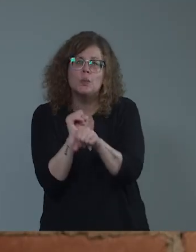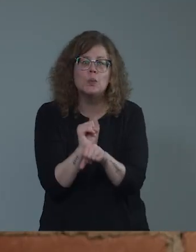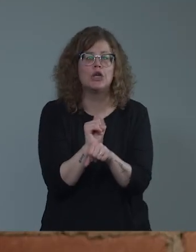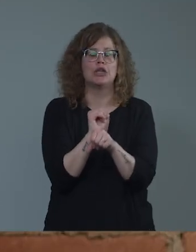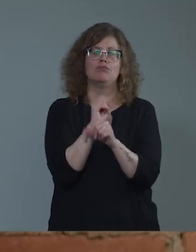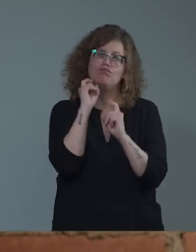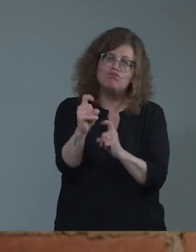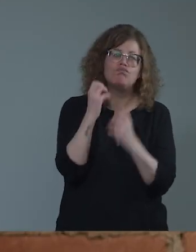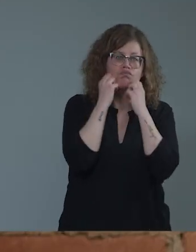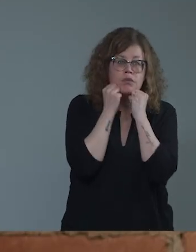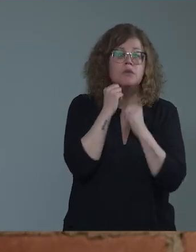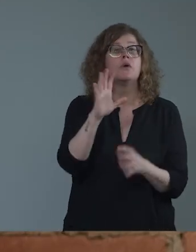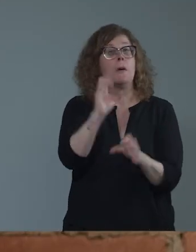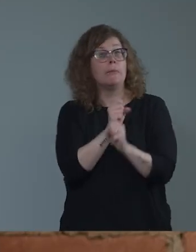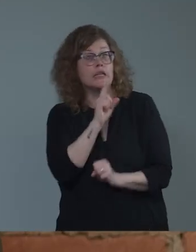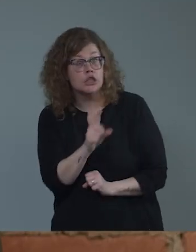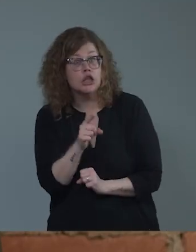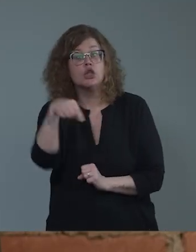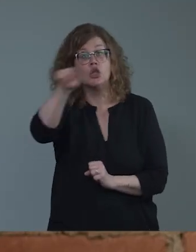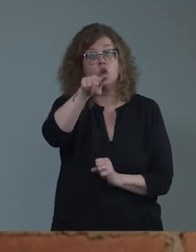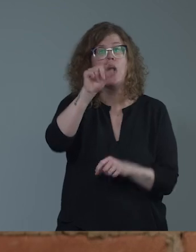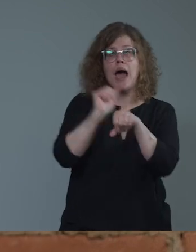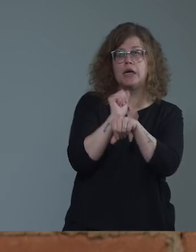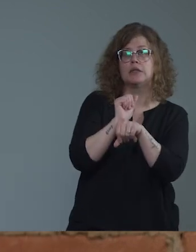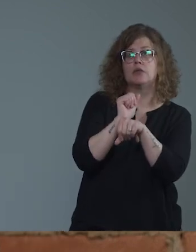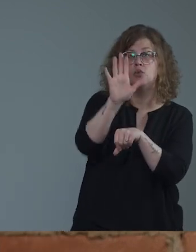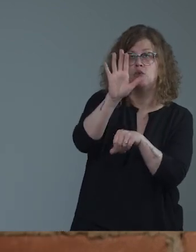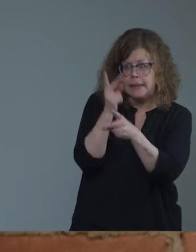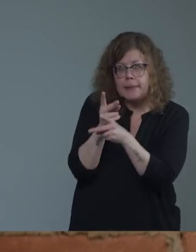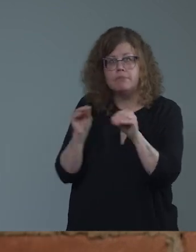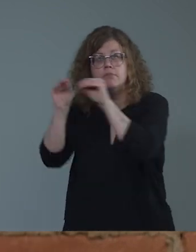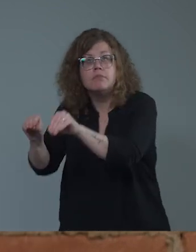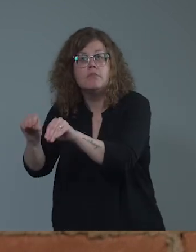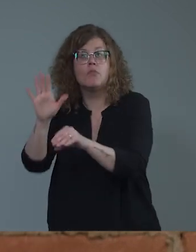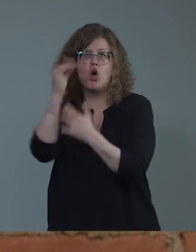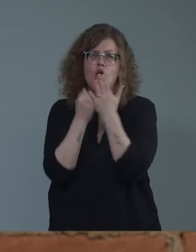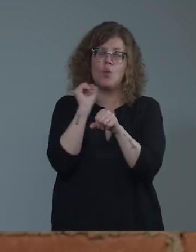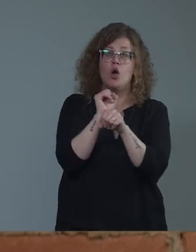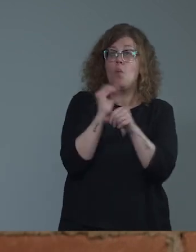to be taken care of, maintained, cleaned. It needs any graffiti, removed any vandalism fixed,